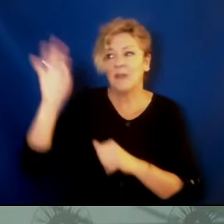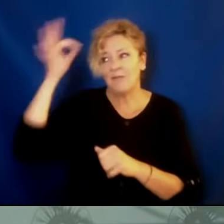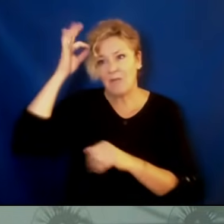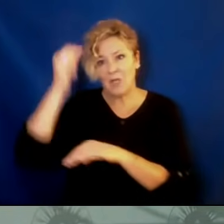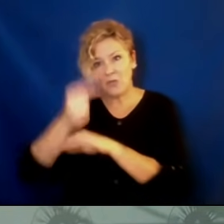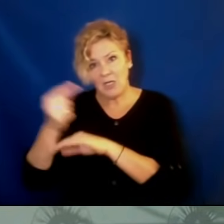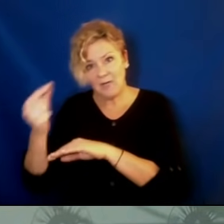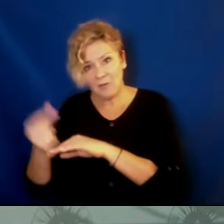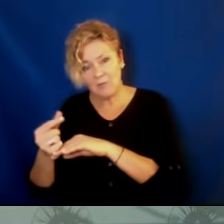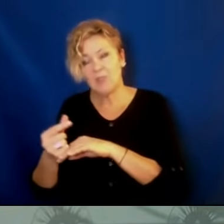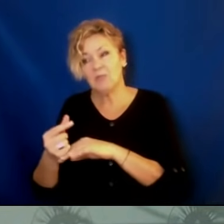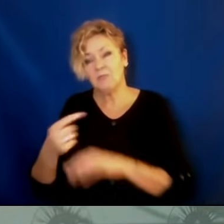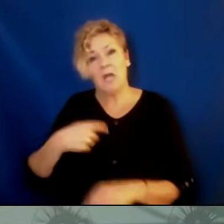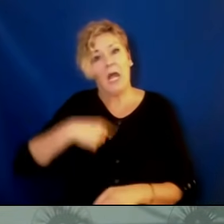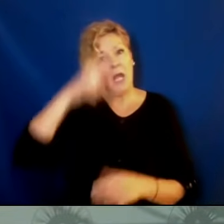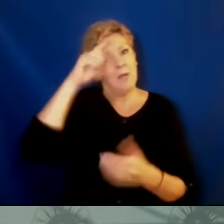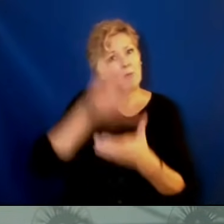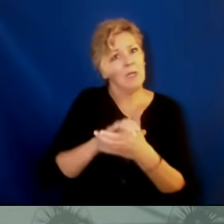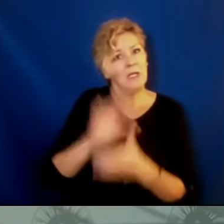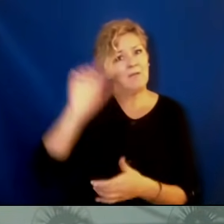has a much more severe circumstances,